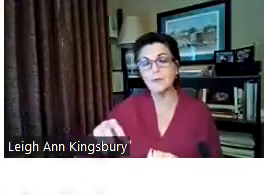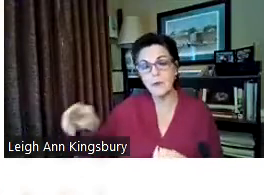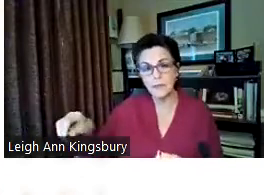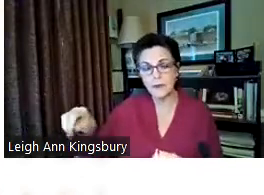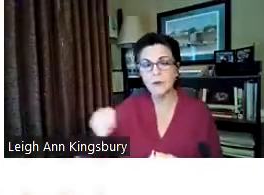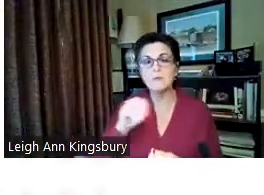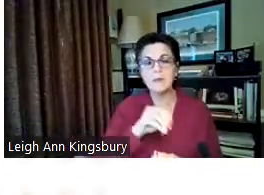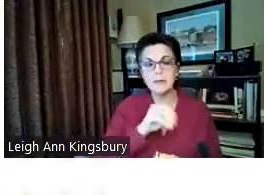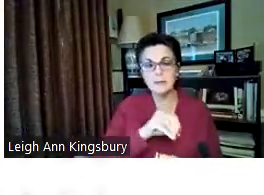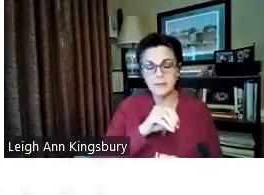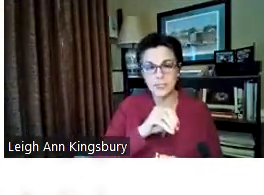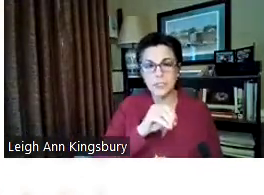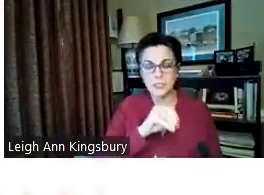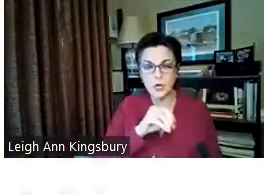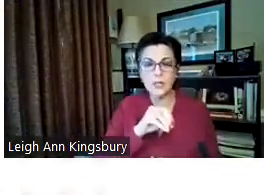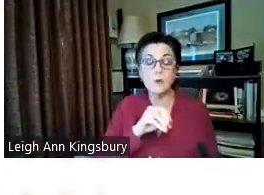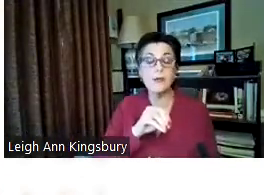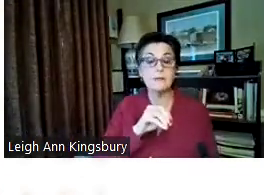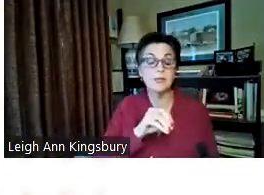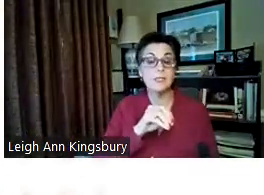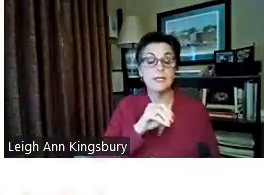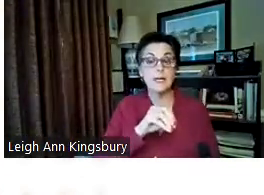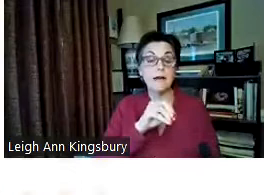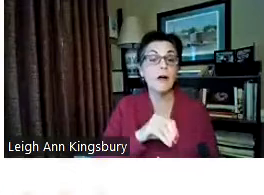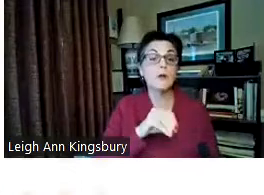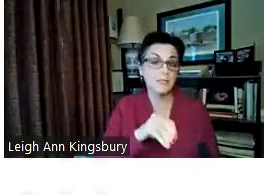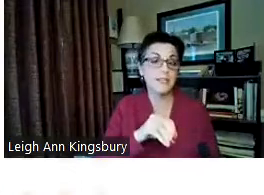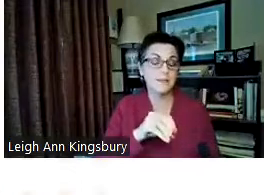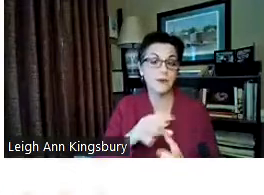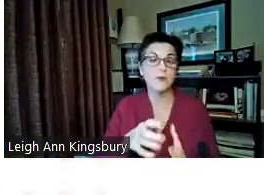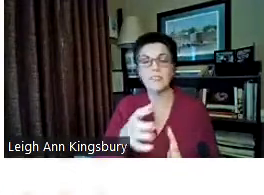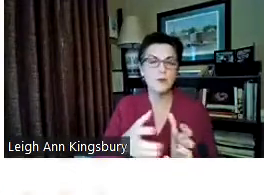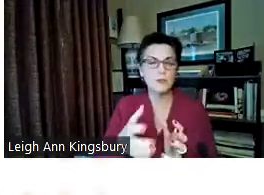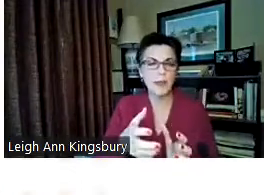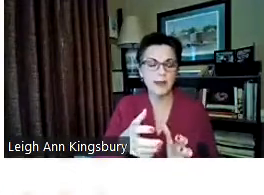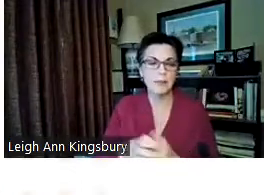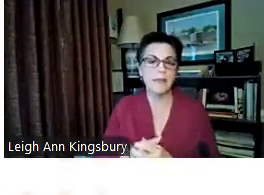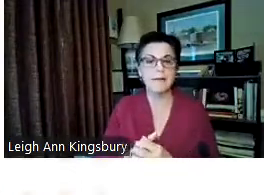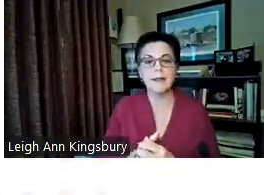We'll get there. But but the starting point is much calmer and safer with the Who's your backup plan kind of